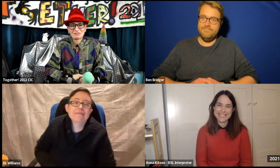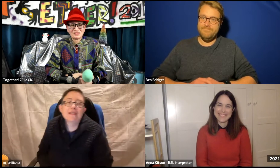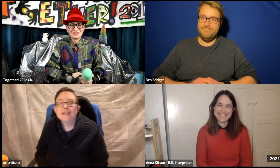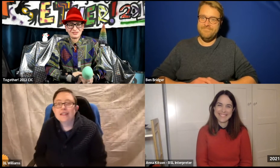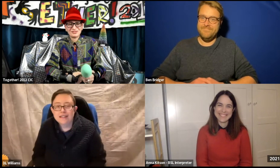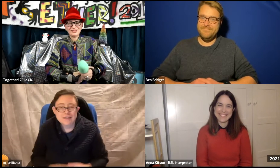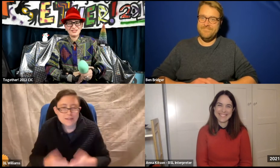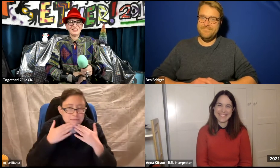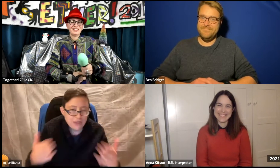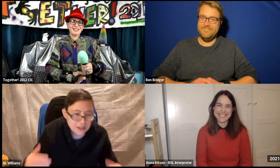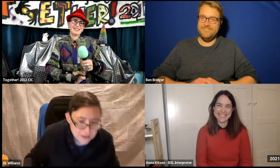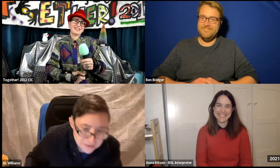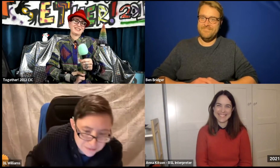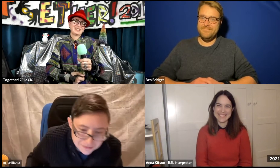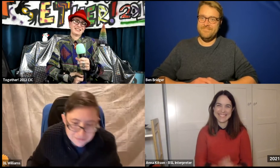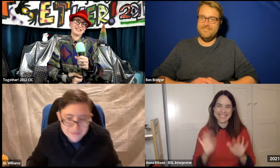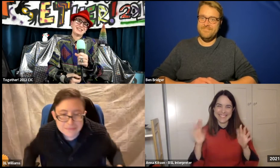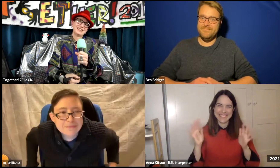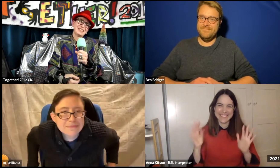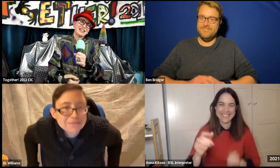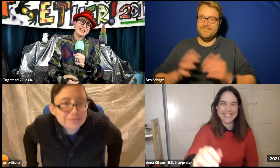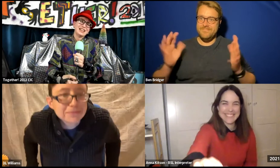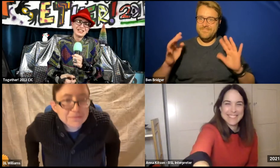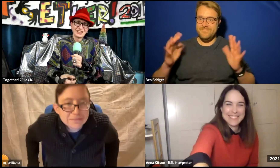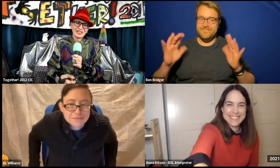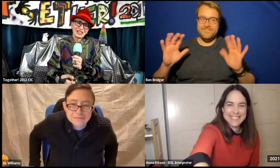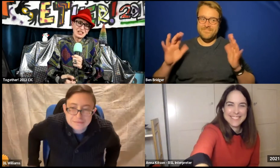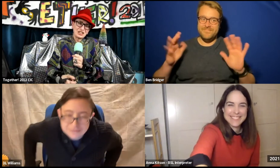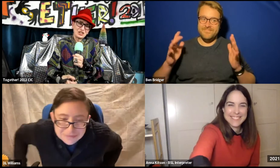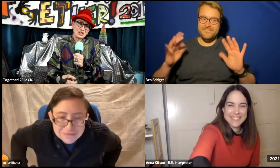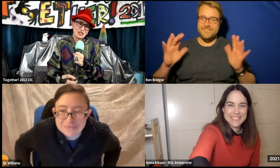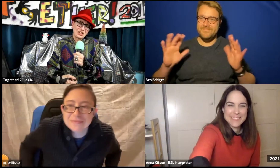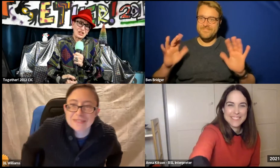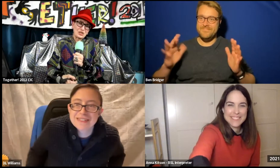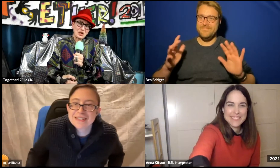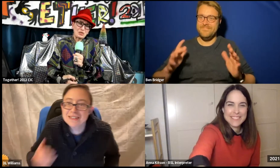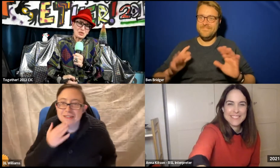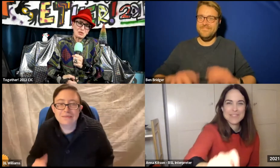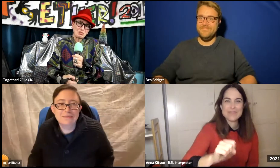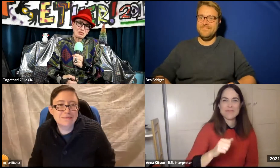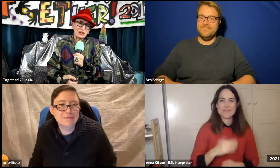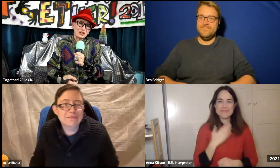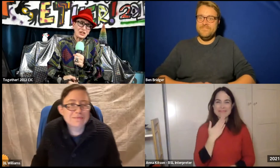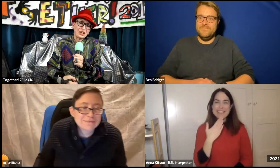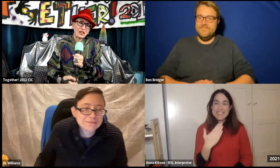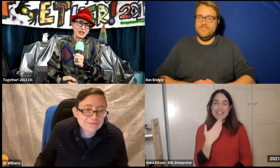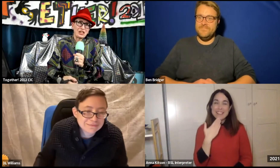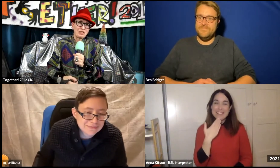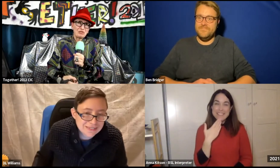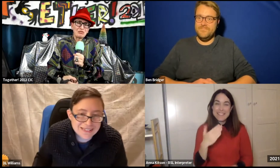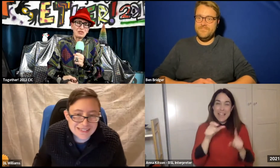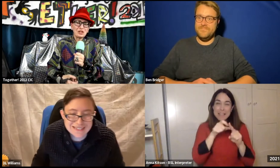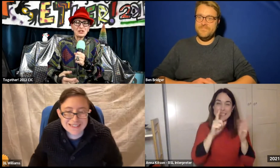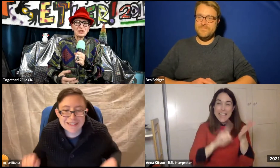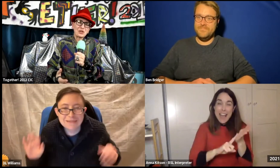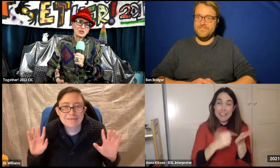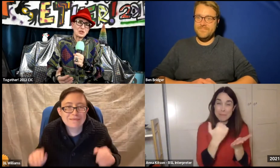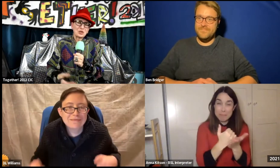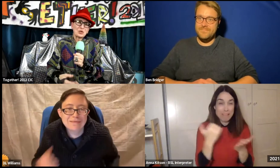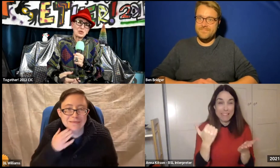Thank you DL, that was brilliant. It really struck a chord